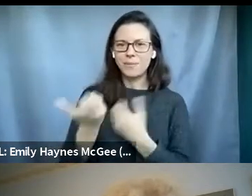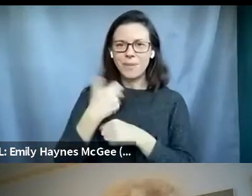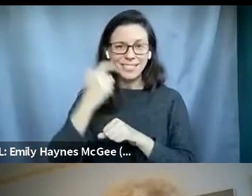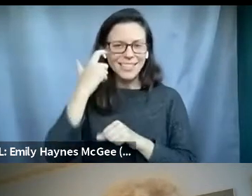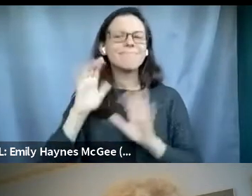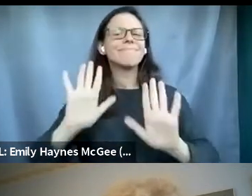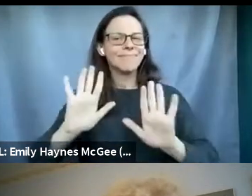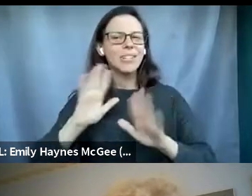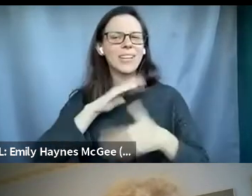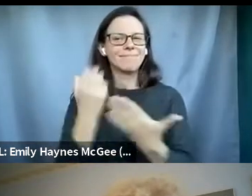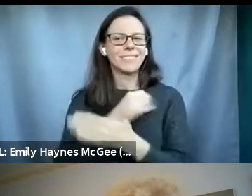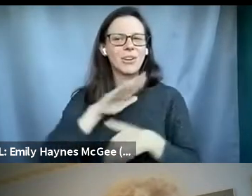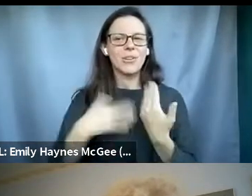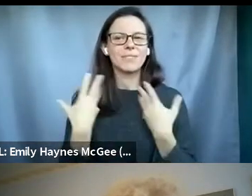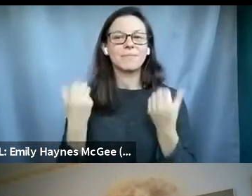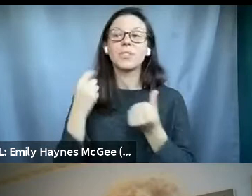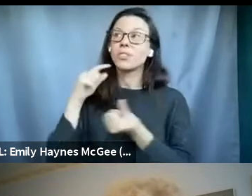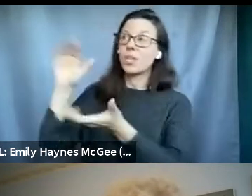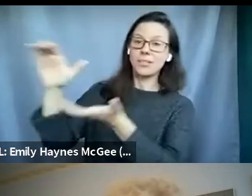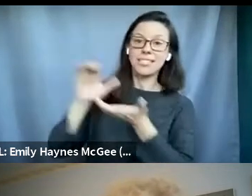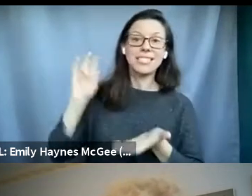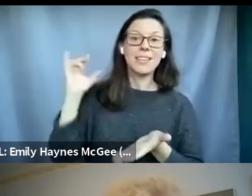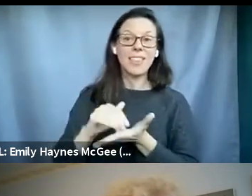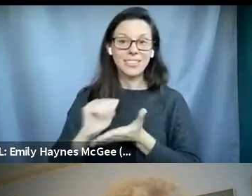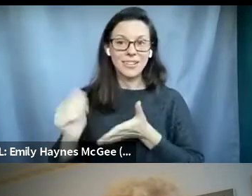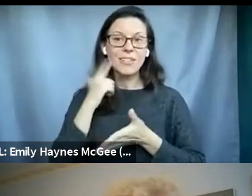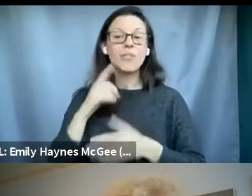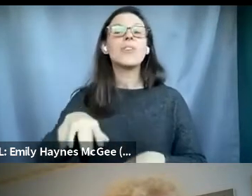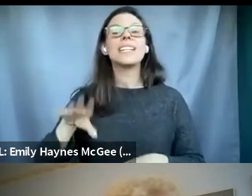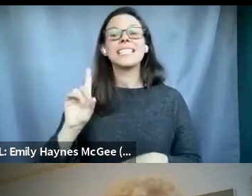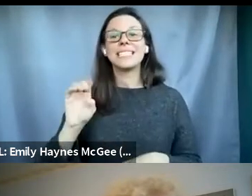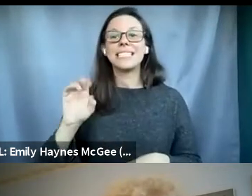We received $7,000 for De capin, healing the Black and brown superwoman myth.